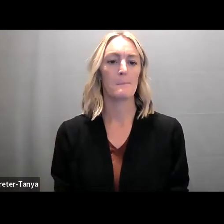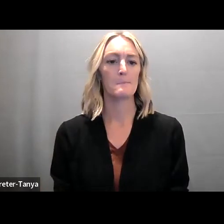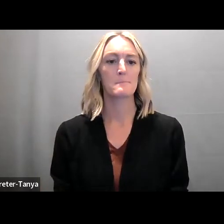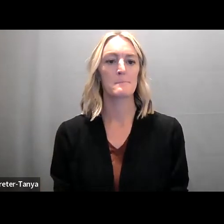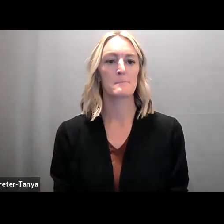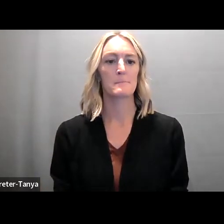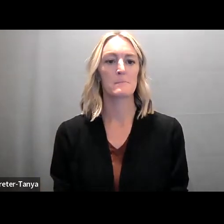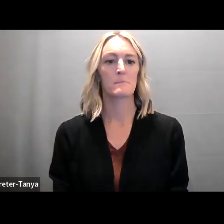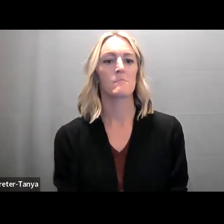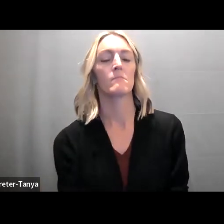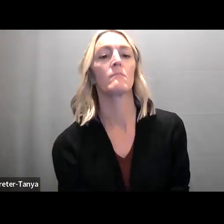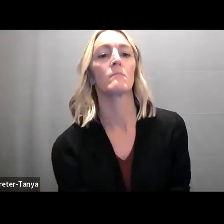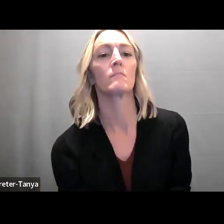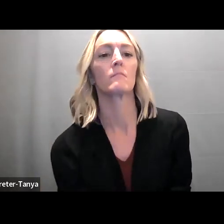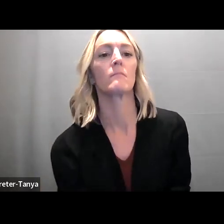What are home and community based services?